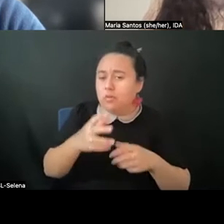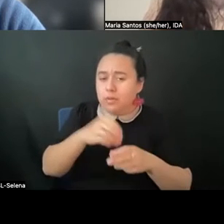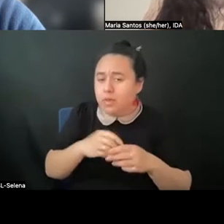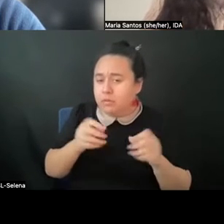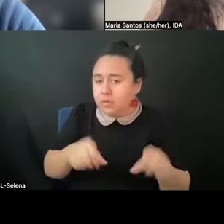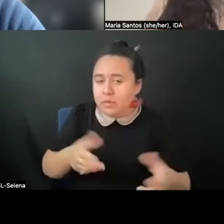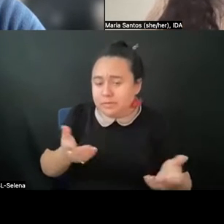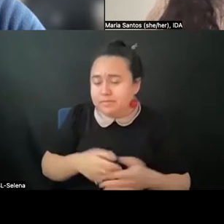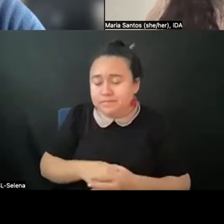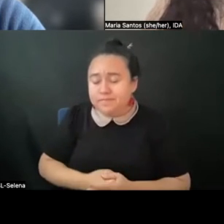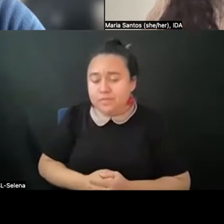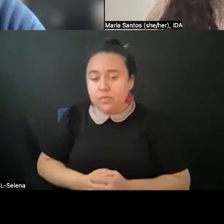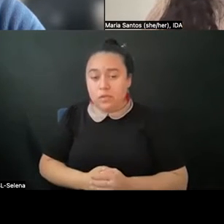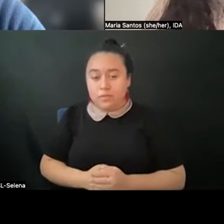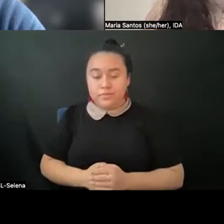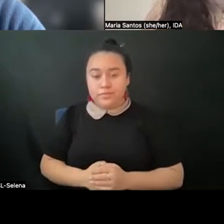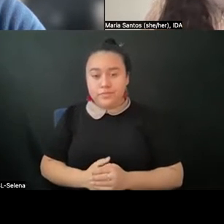Thanks, Keisha.